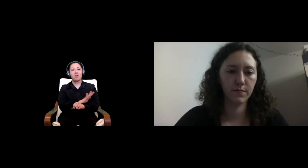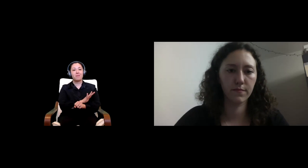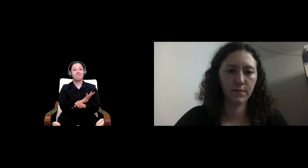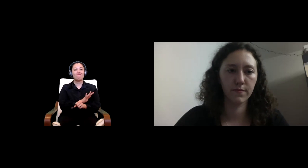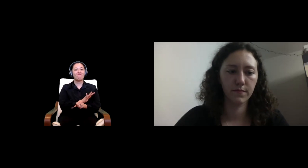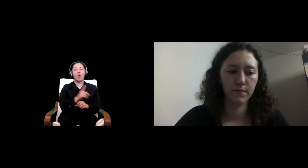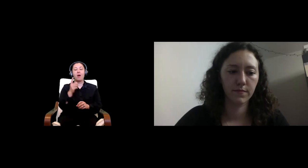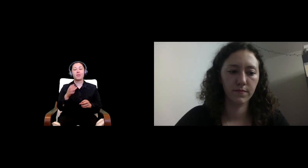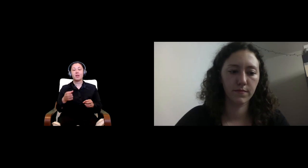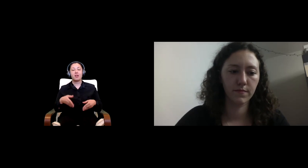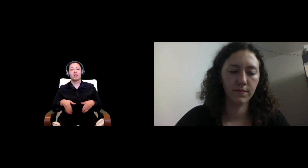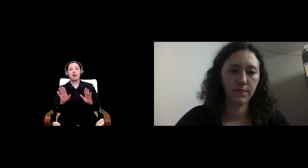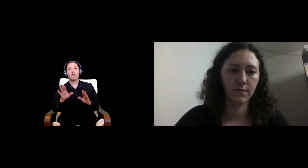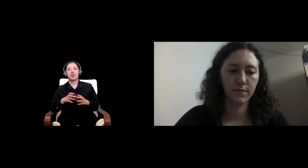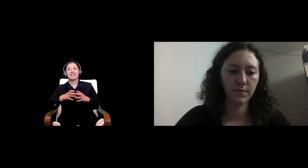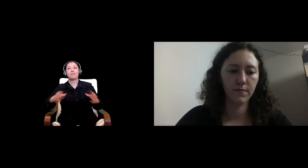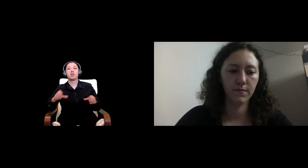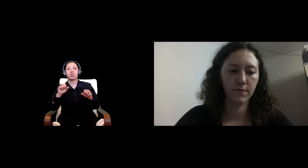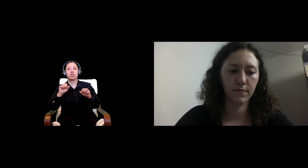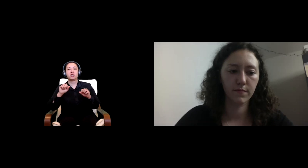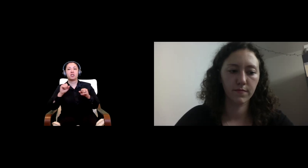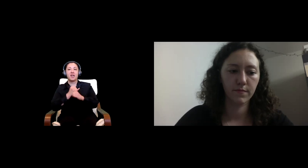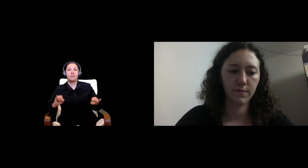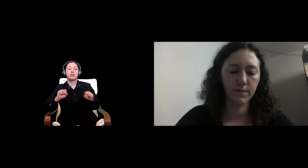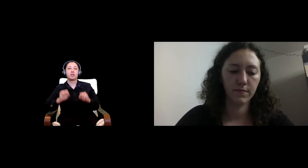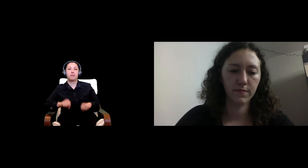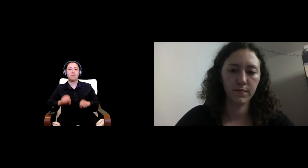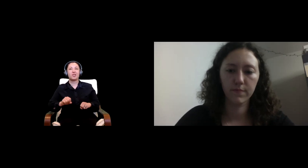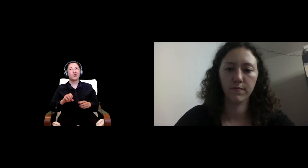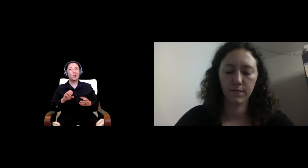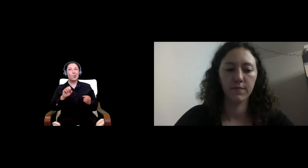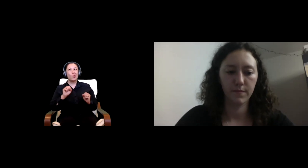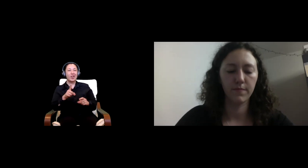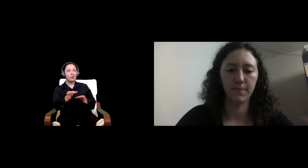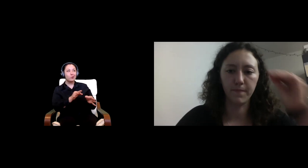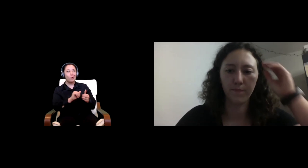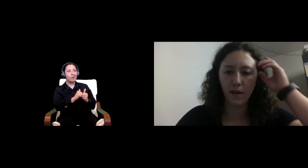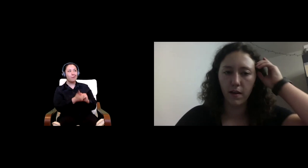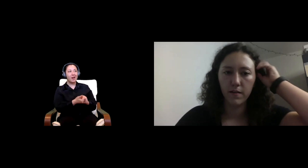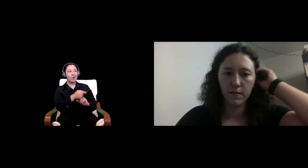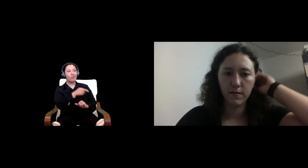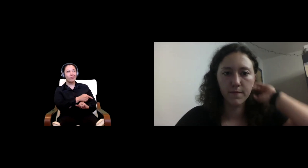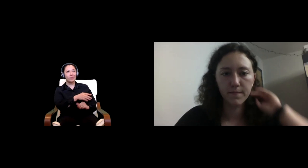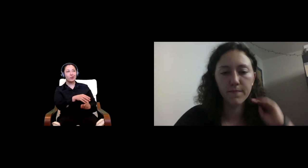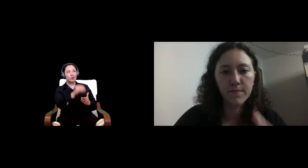an intervener in this school environment? And of Lily if you do not want to take one